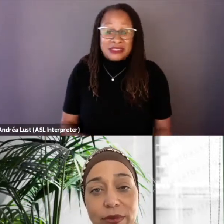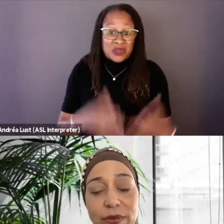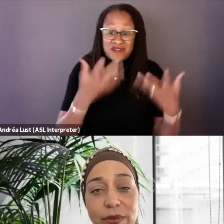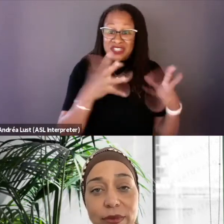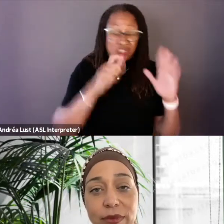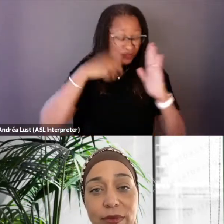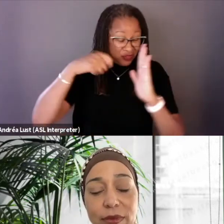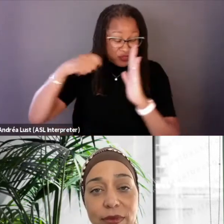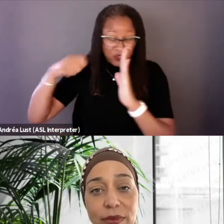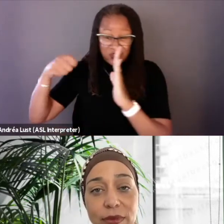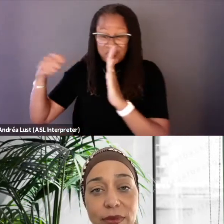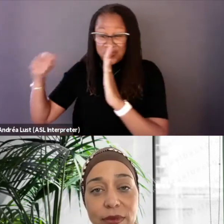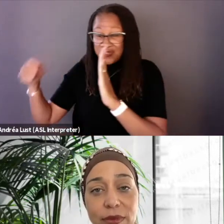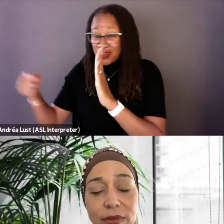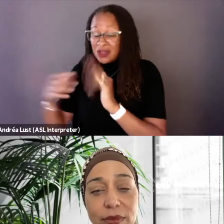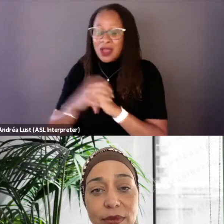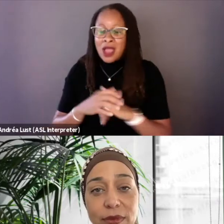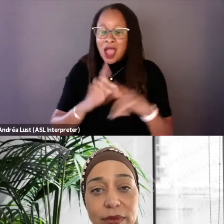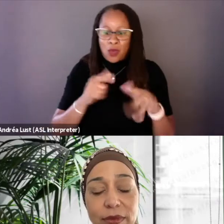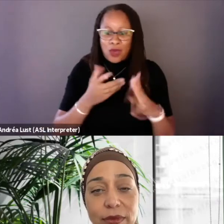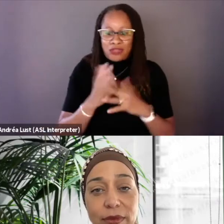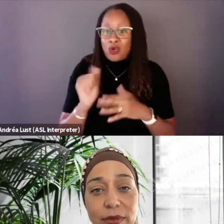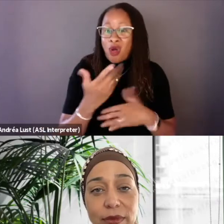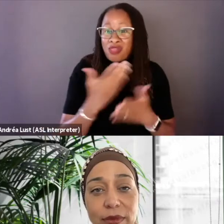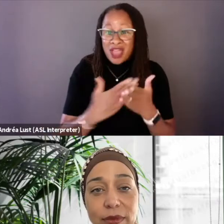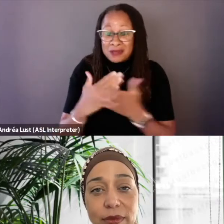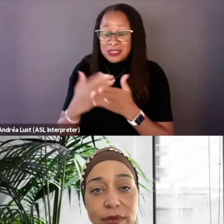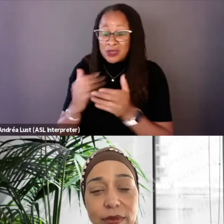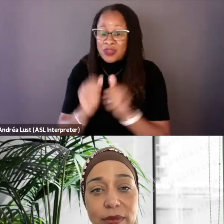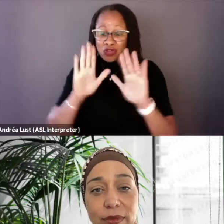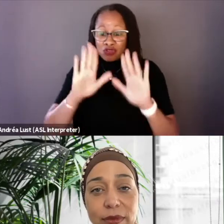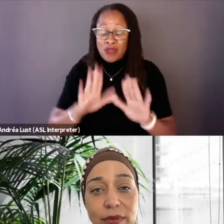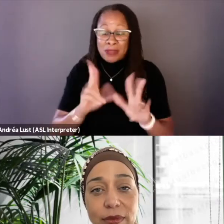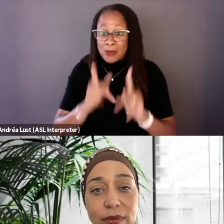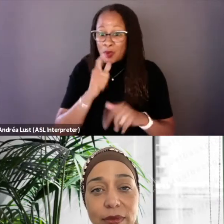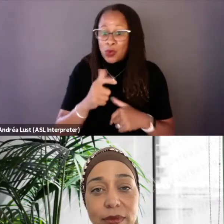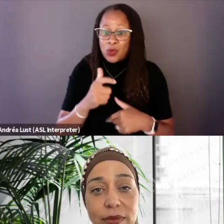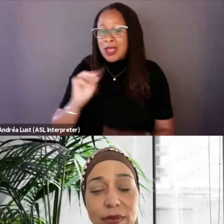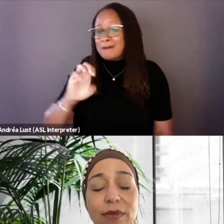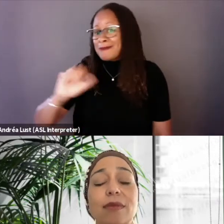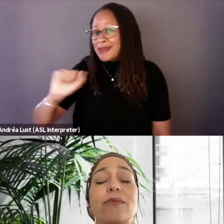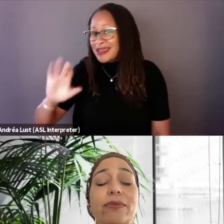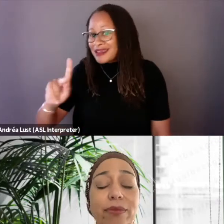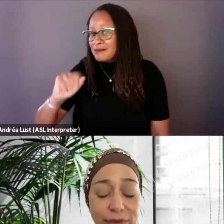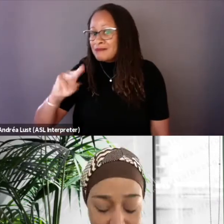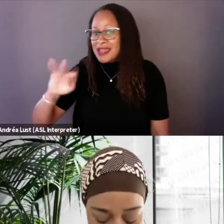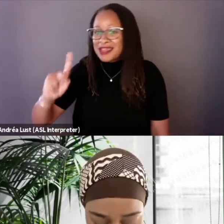I remember I went through all the episodes with the great people that MakeMake who came in late in the game and were fantastic.